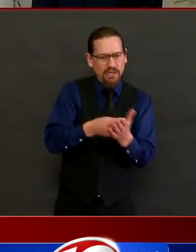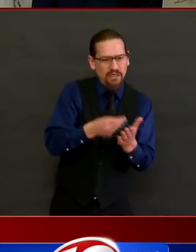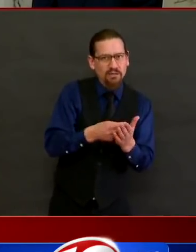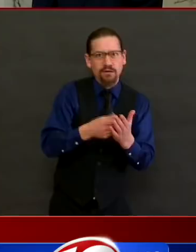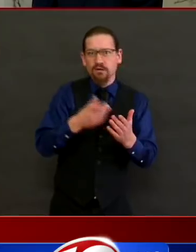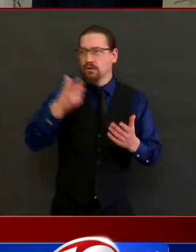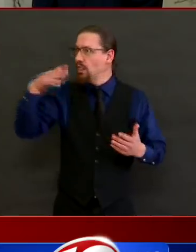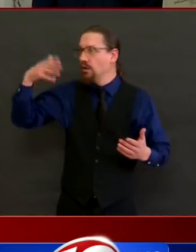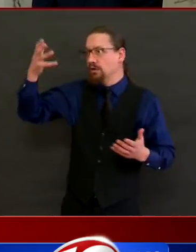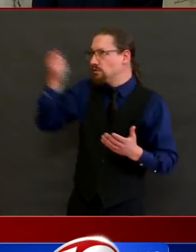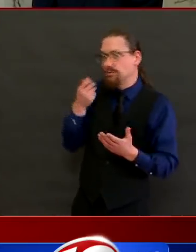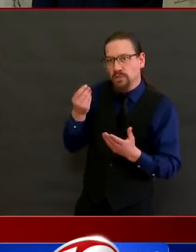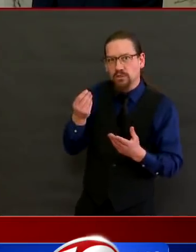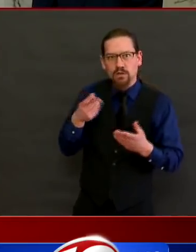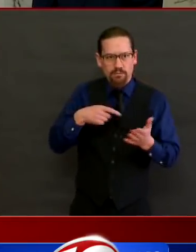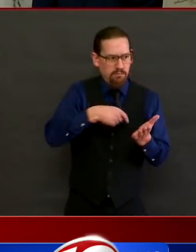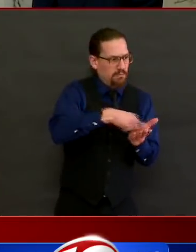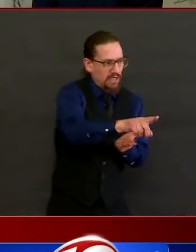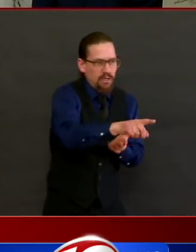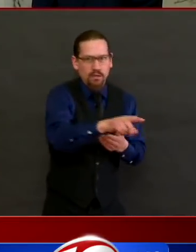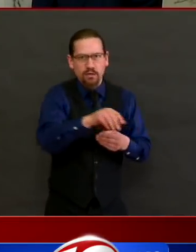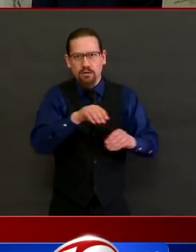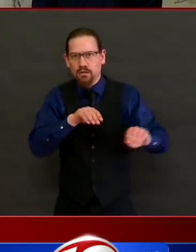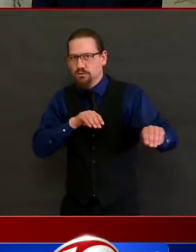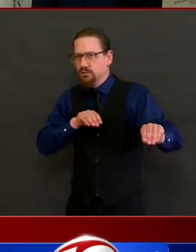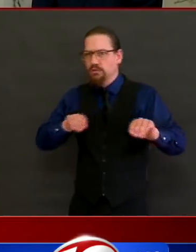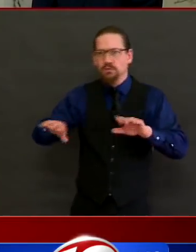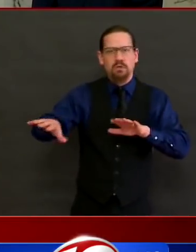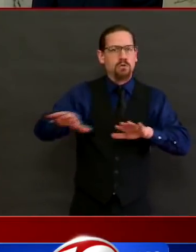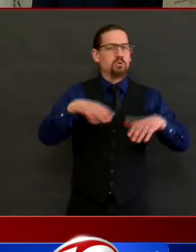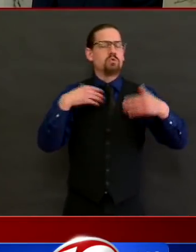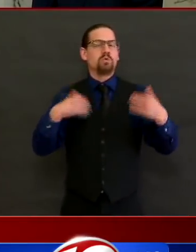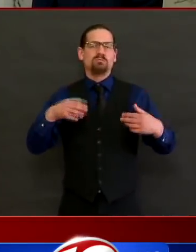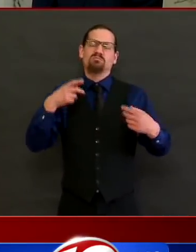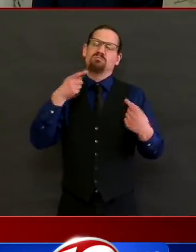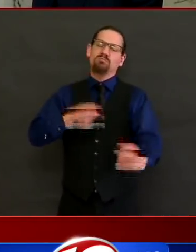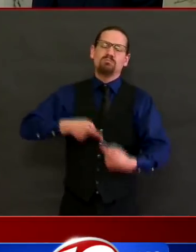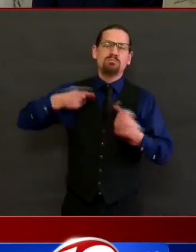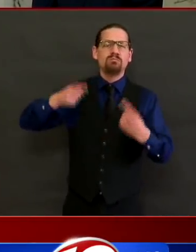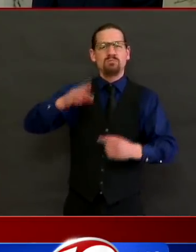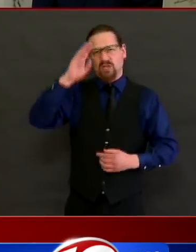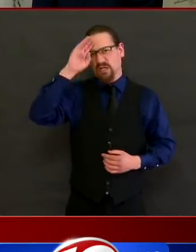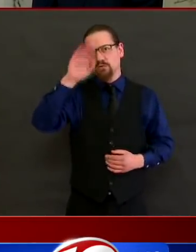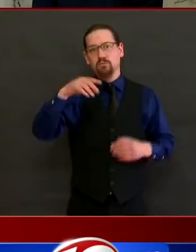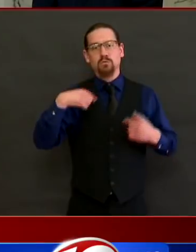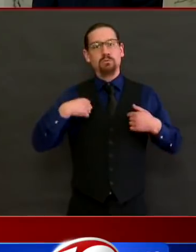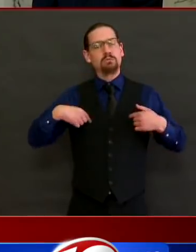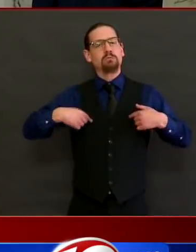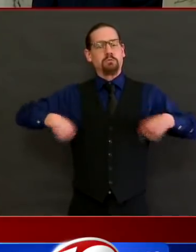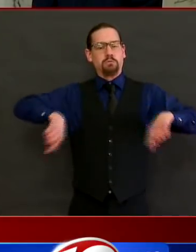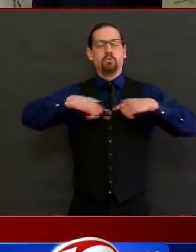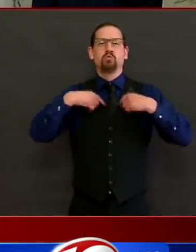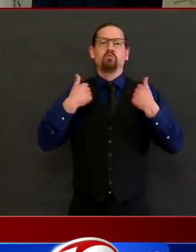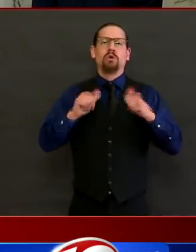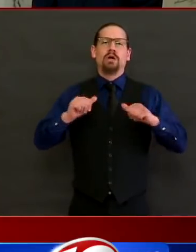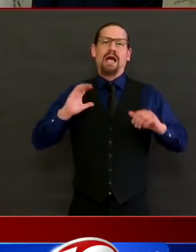ARE STRUGGLING FINANCIALLY, I WANT YOU TO KNOW, WE ARE DOING EVERYTHING WE KNOW HOW TO DO. EVERYTHING WE CAN DO, TO SUPPORT